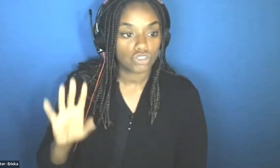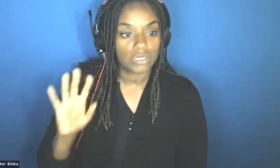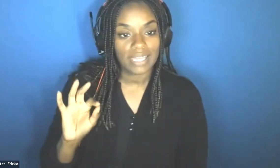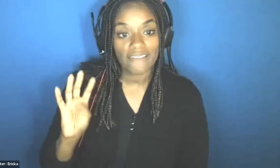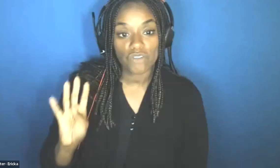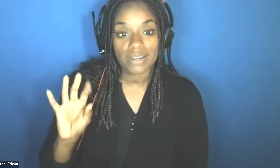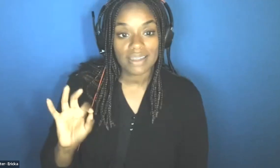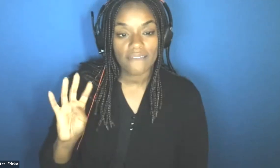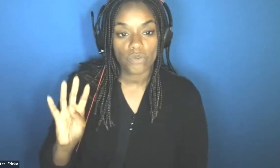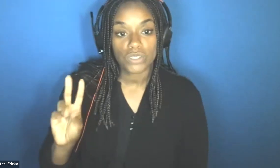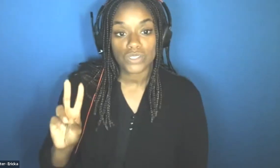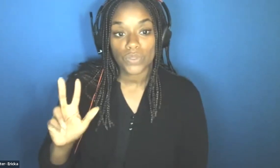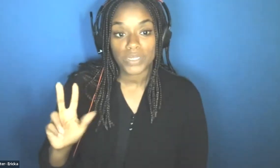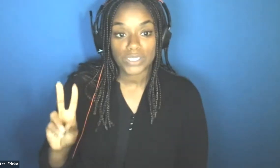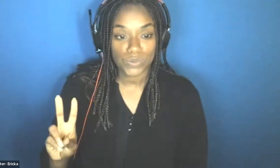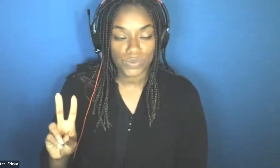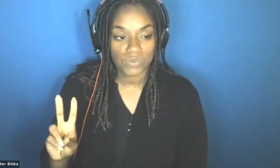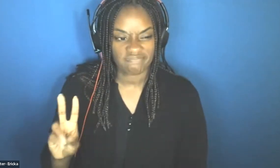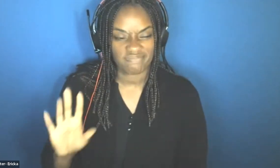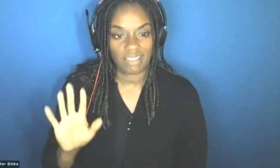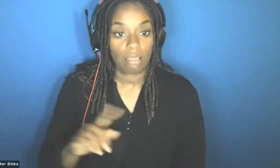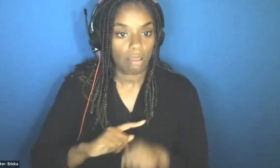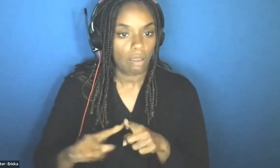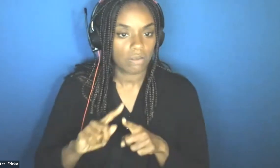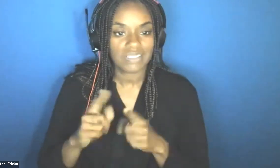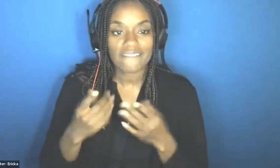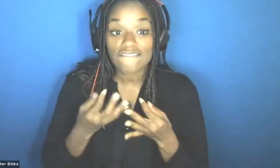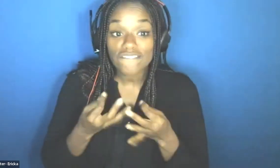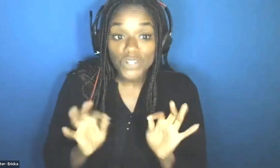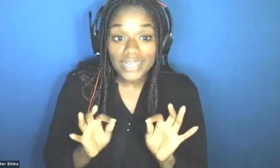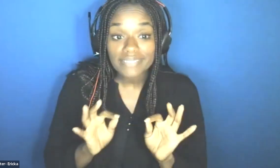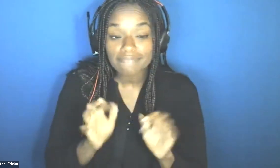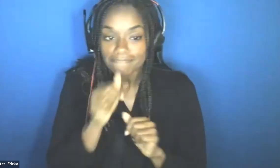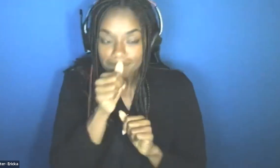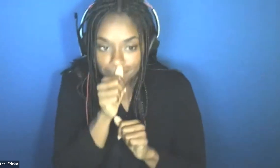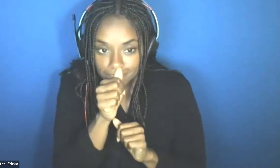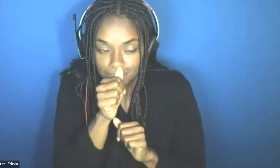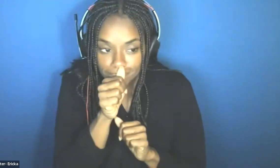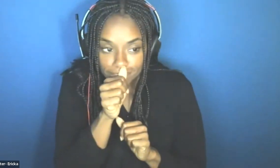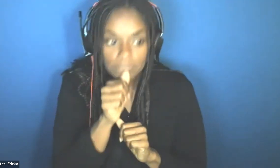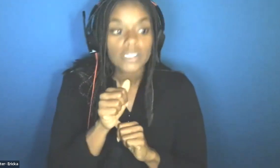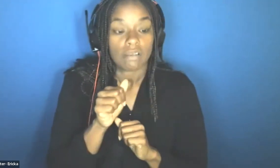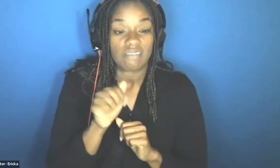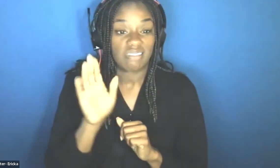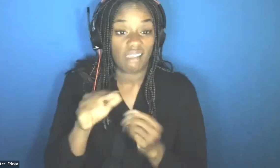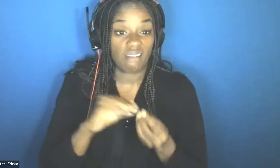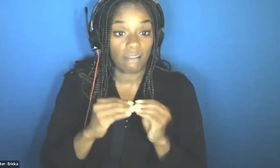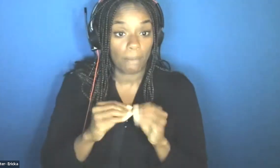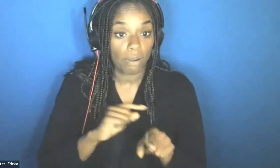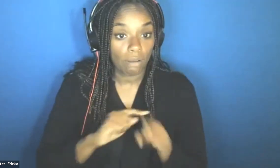While you are thinking about your questions, again, you can call your regional ADA center. That number is 1-800-949-4232.